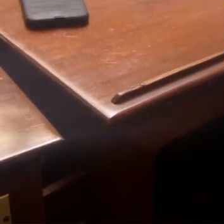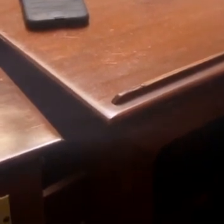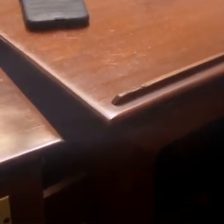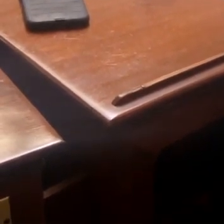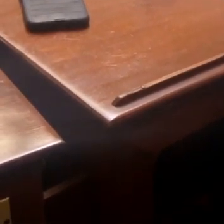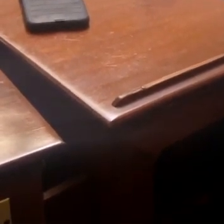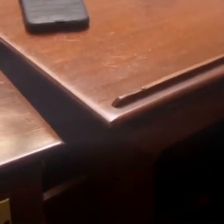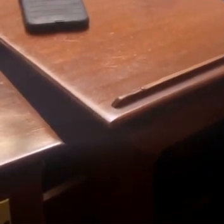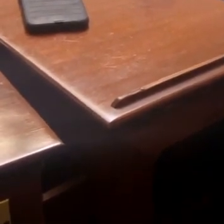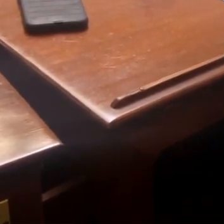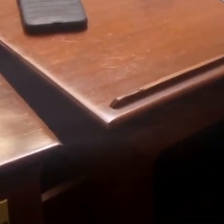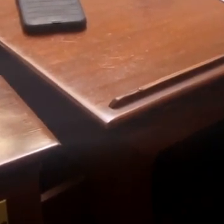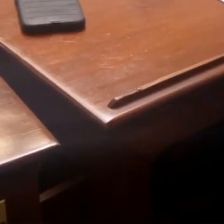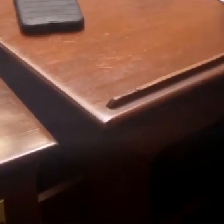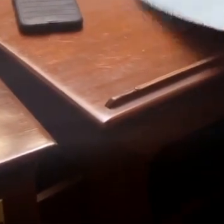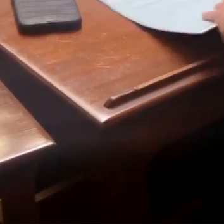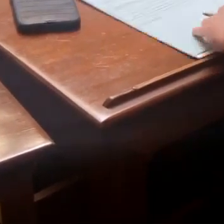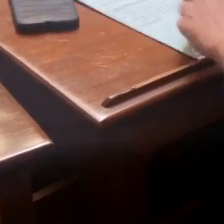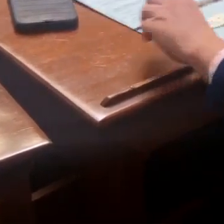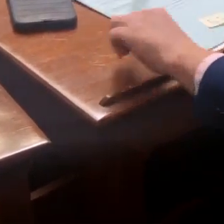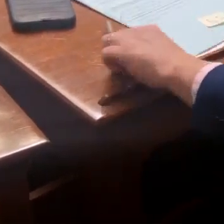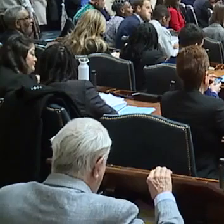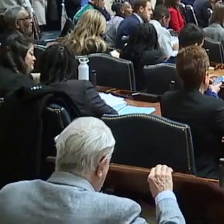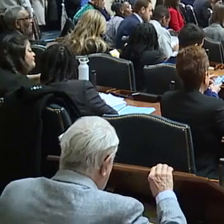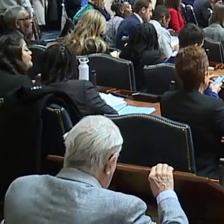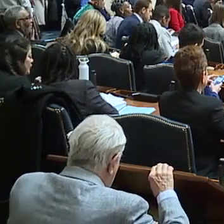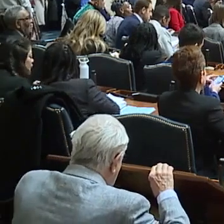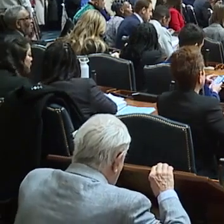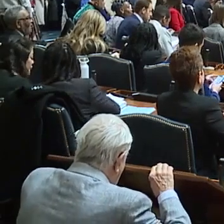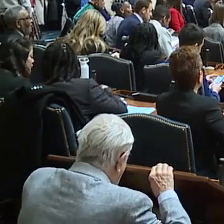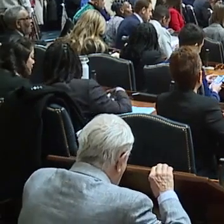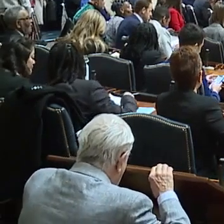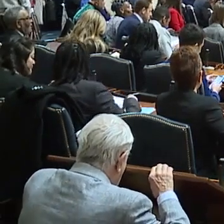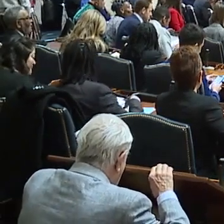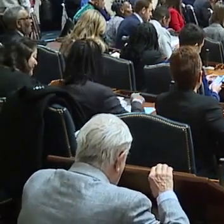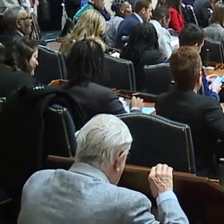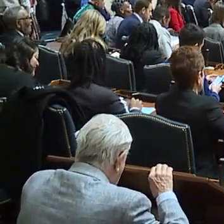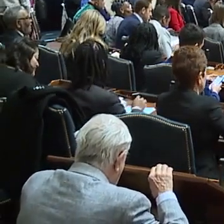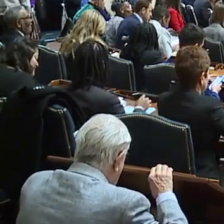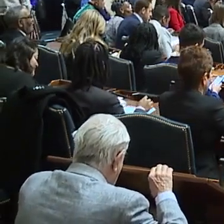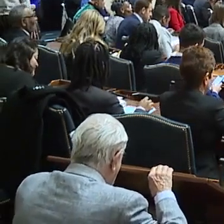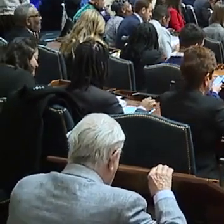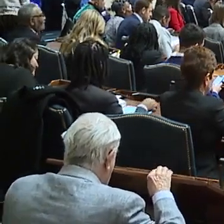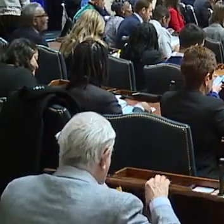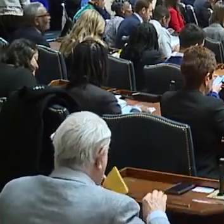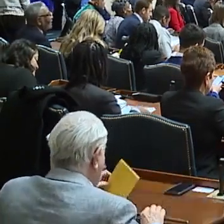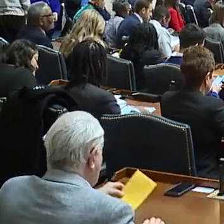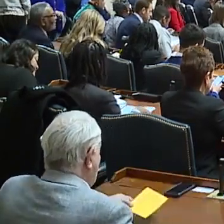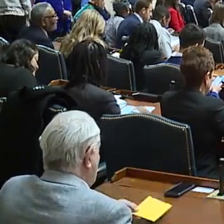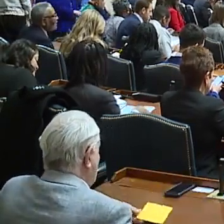issue facing lawmakers in warning of the issues to